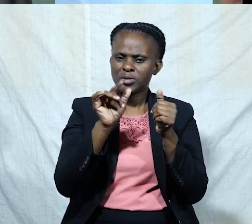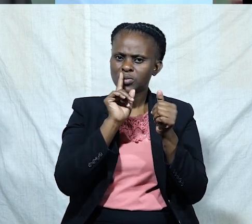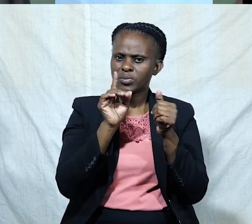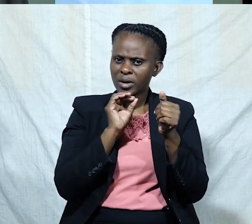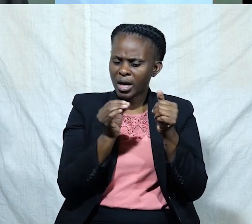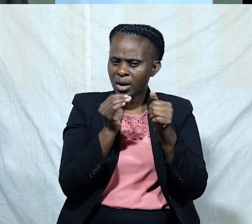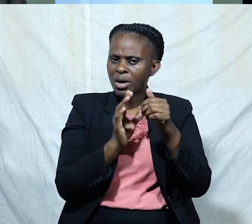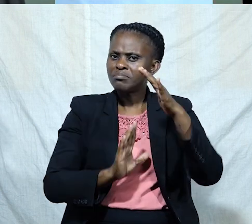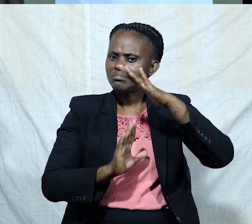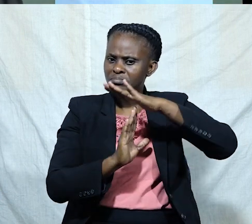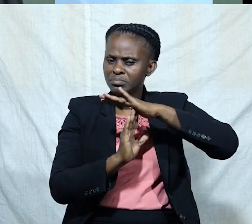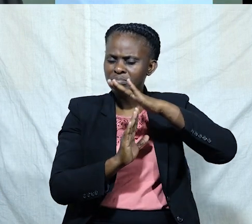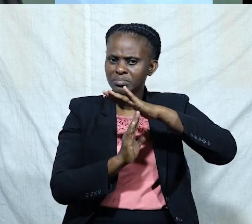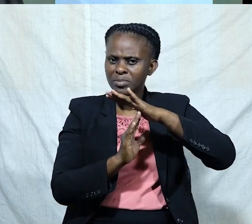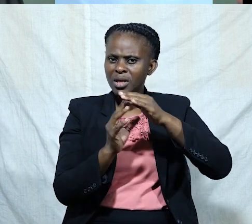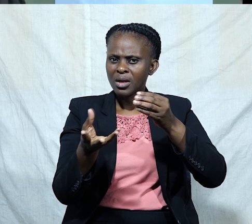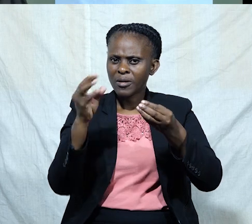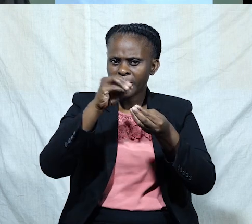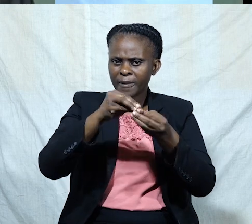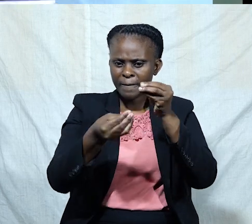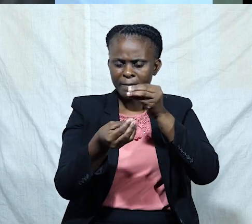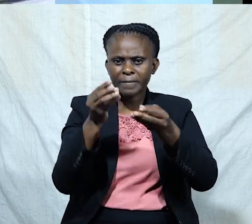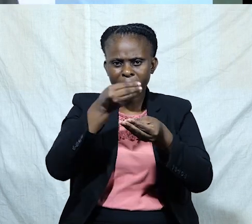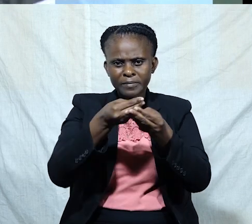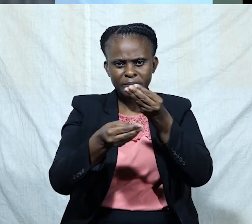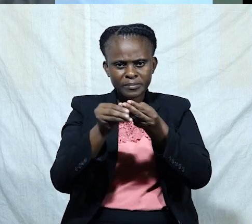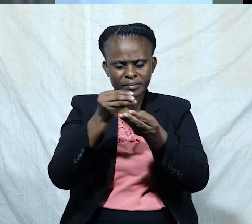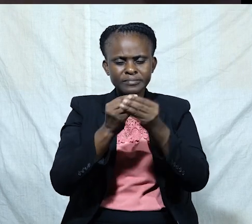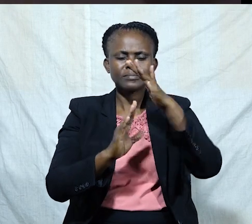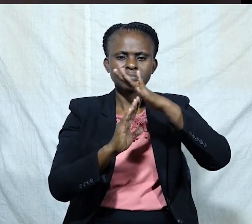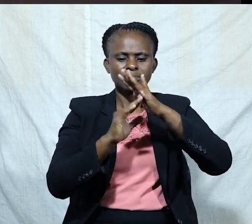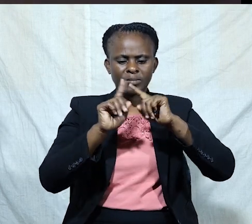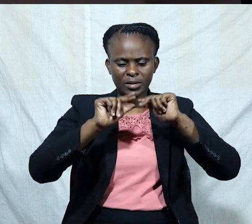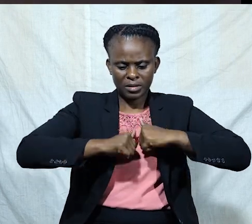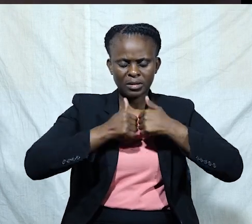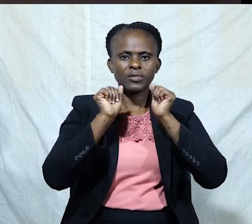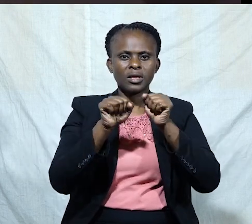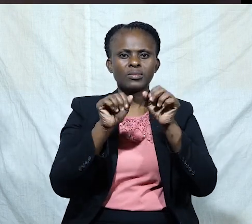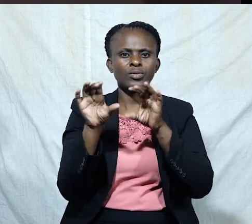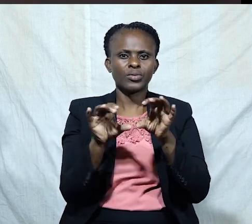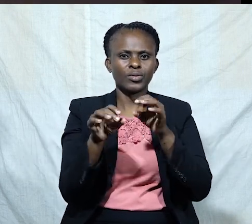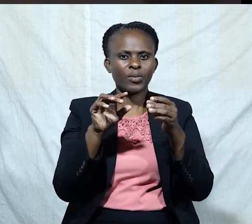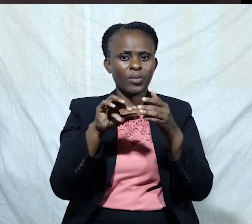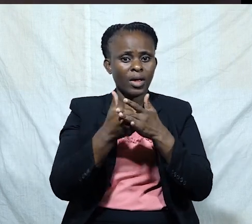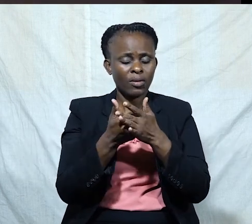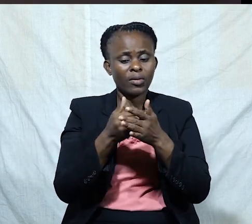were limited by our initial scope of work. We were able to do this by first of all finding a place